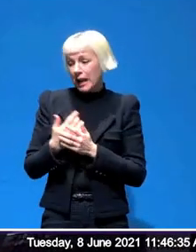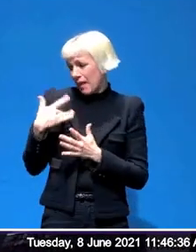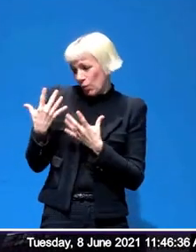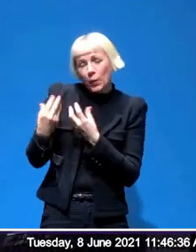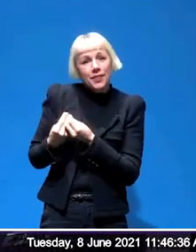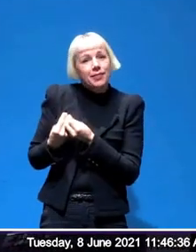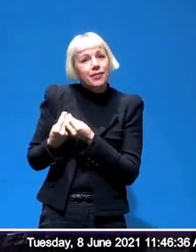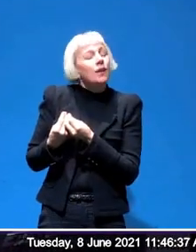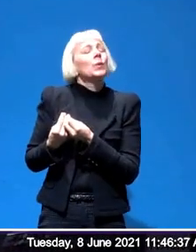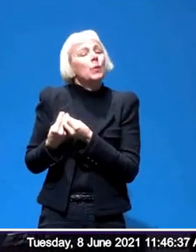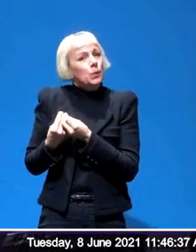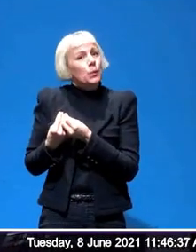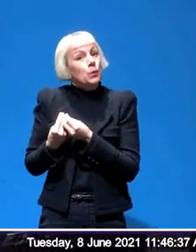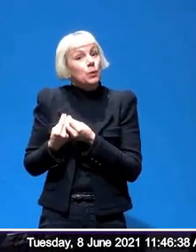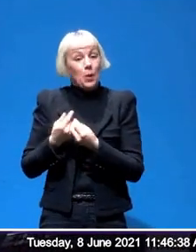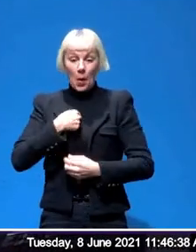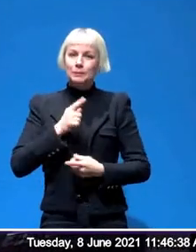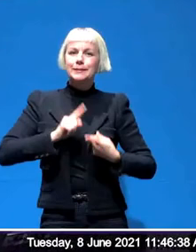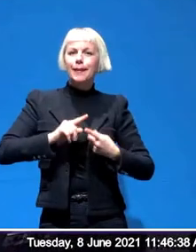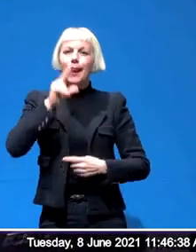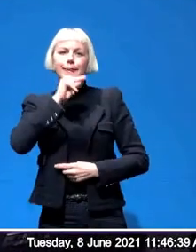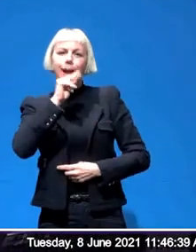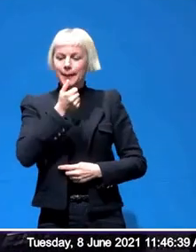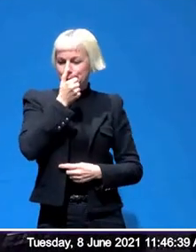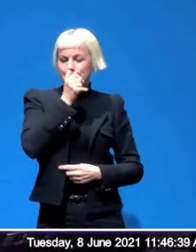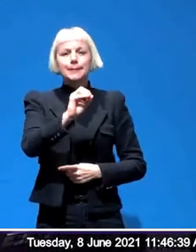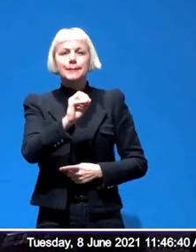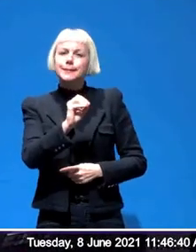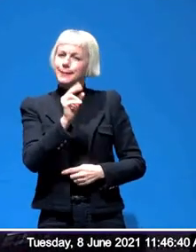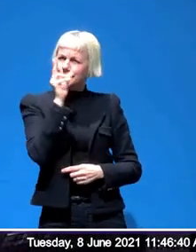Despite still being young, and I think 60 is still relatively young,